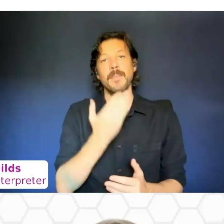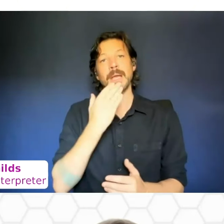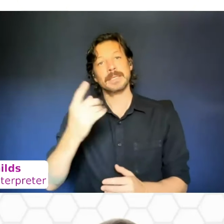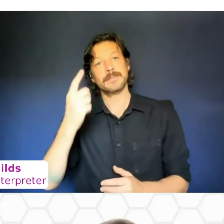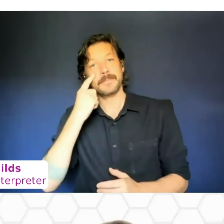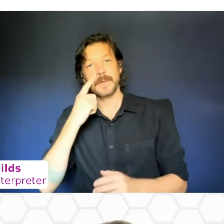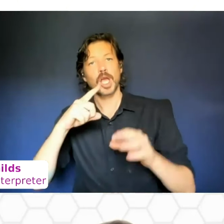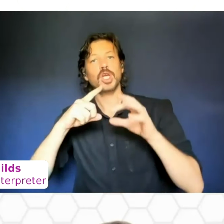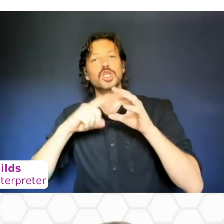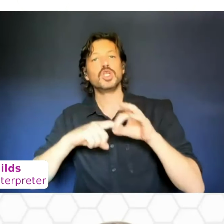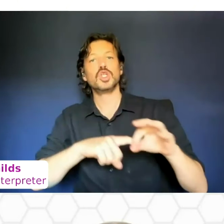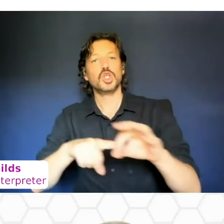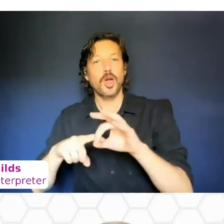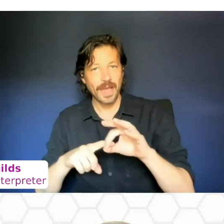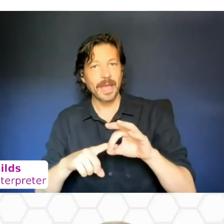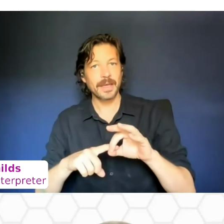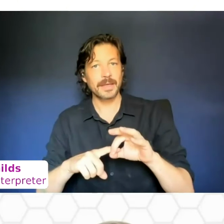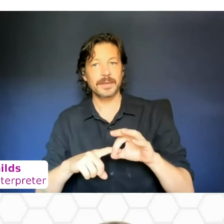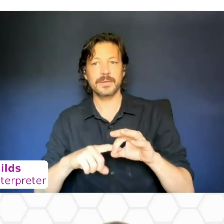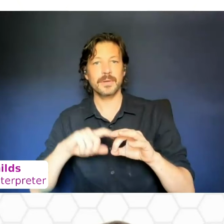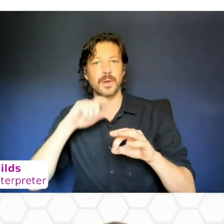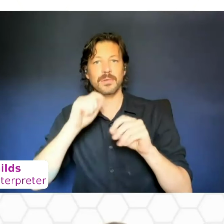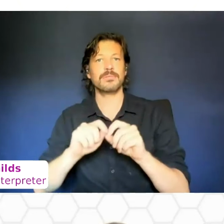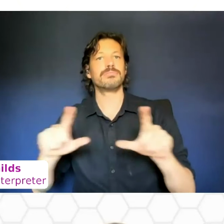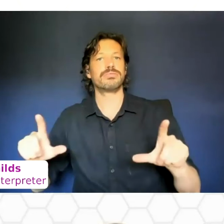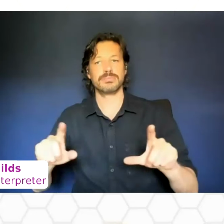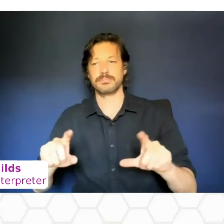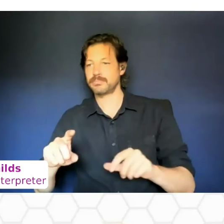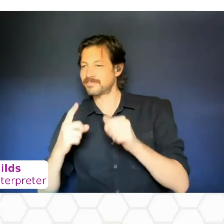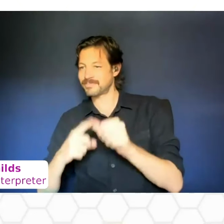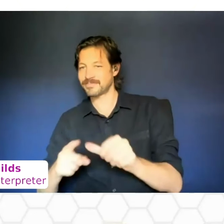that will appear on your screen when you leave this session so we can see what other topics